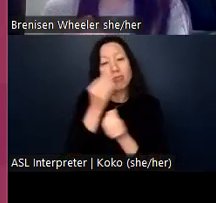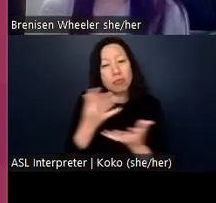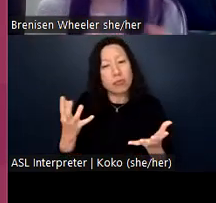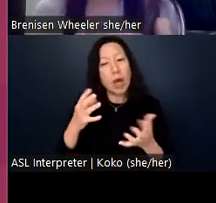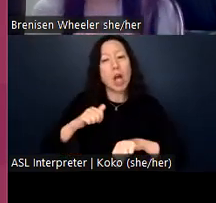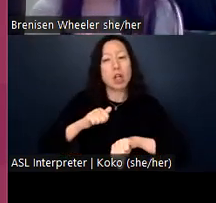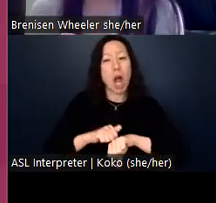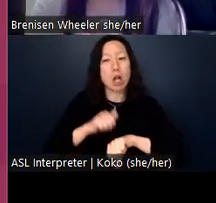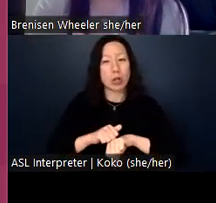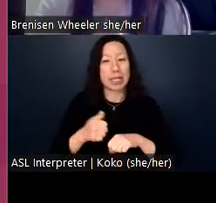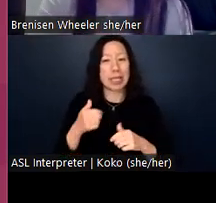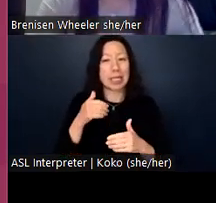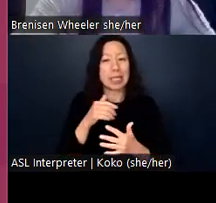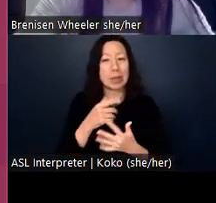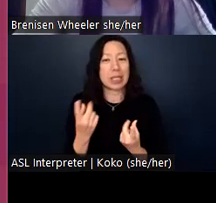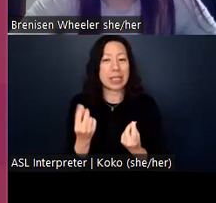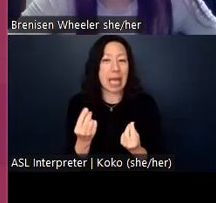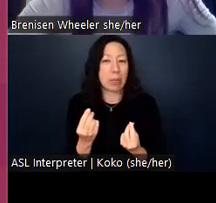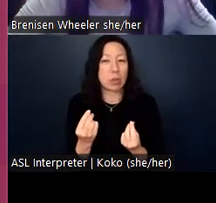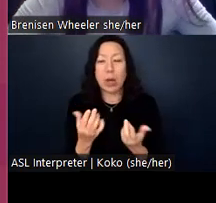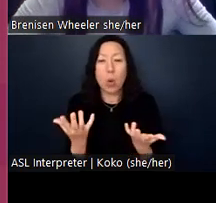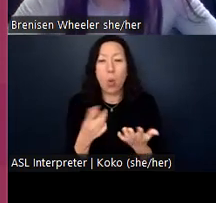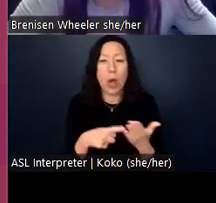13:17:37 You may be interacting with someone who's experience time from someone that they